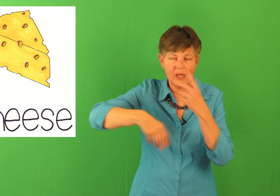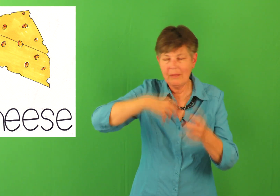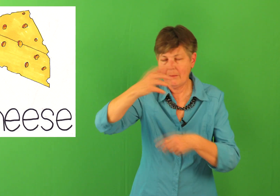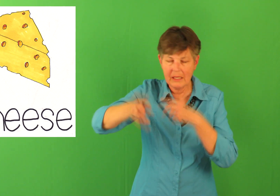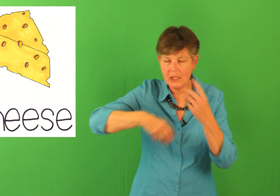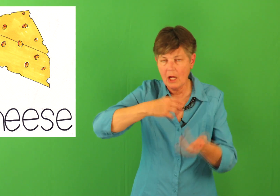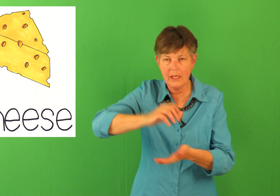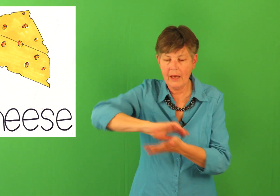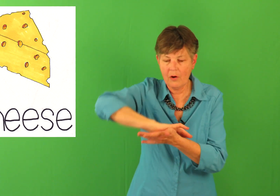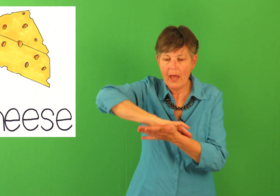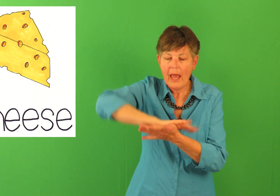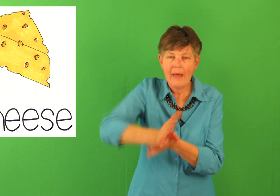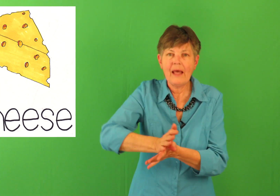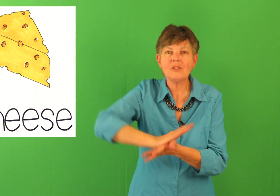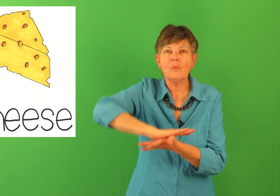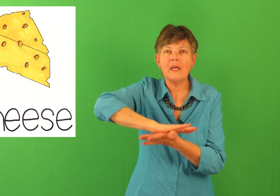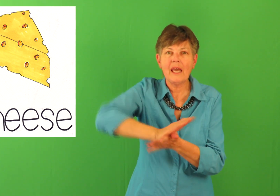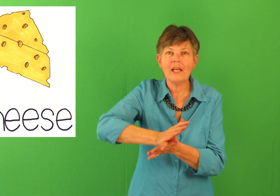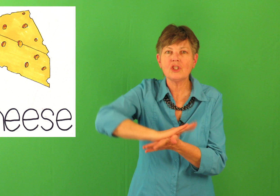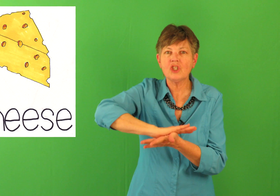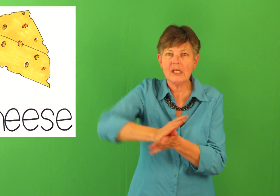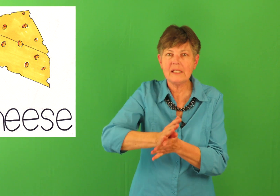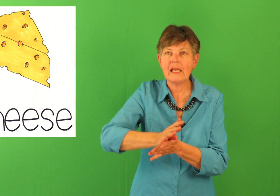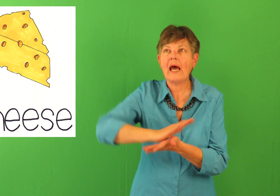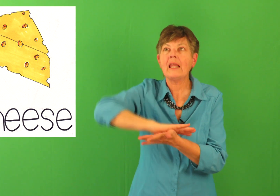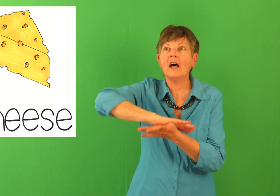cream and they mix it all together and that's when we get cheese and I love